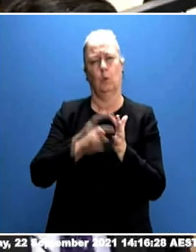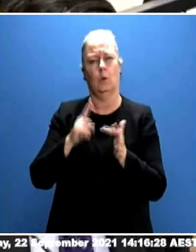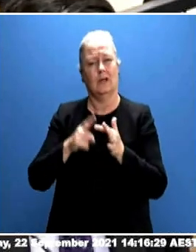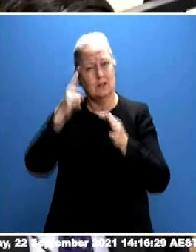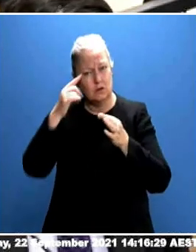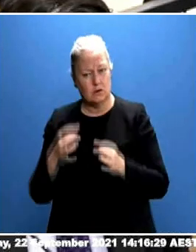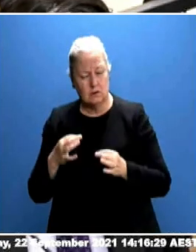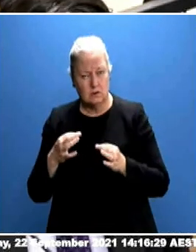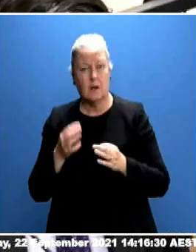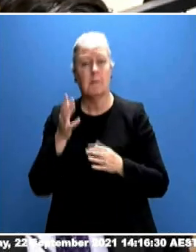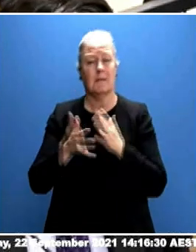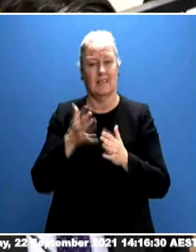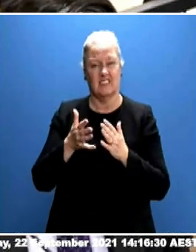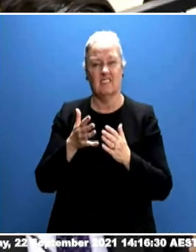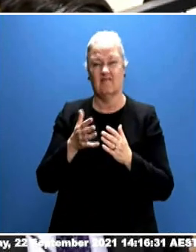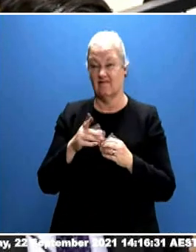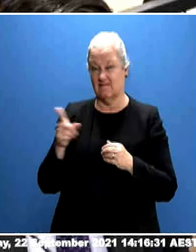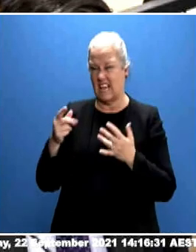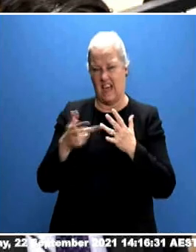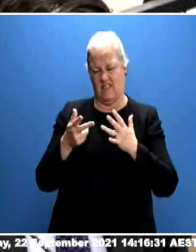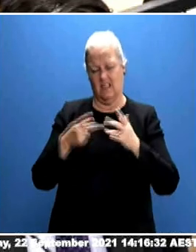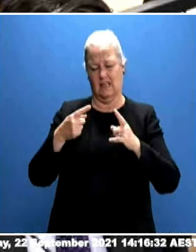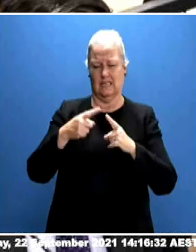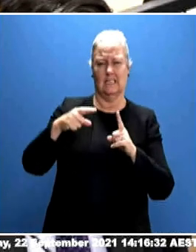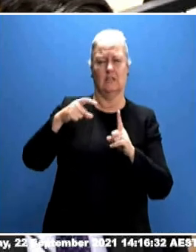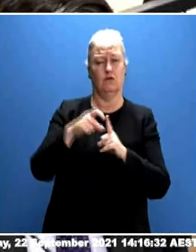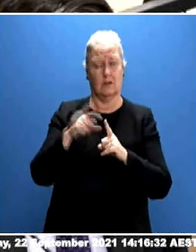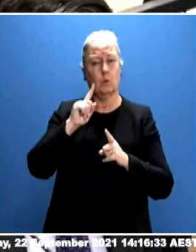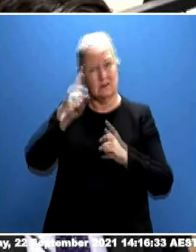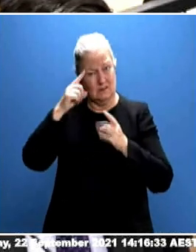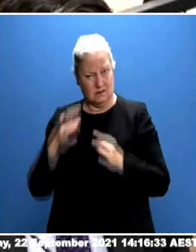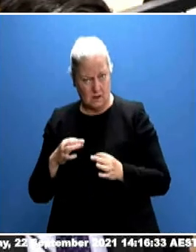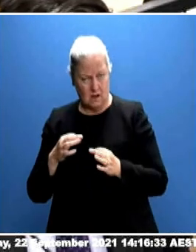is made by a different executive director than the one who made the decision.